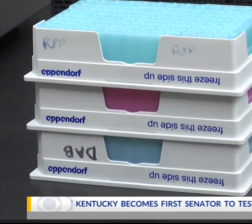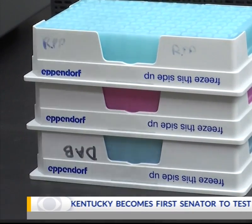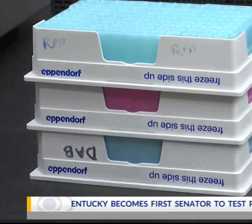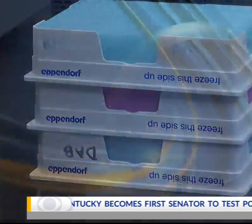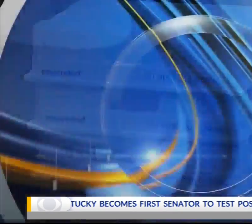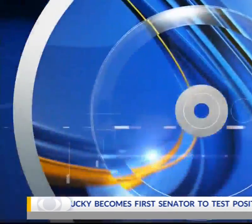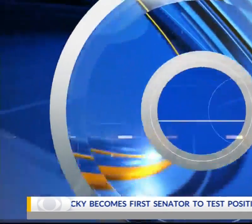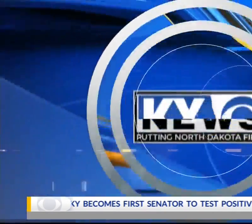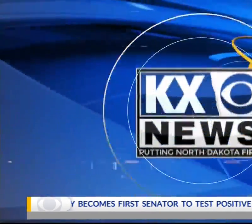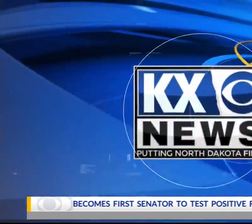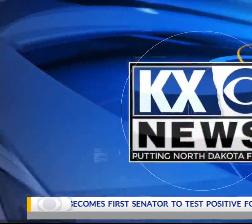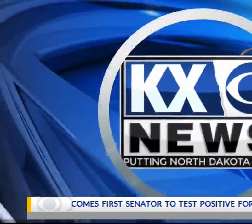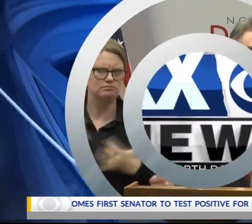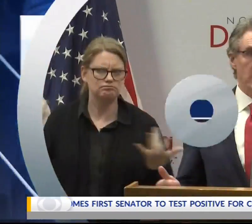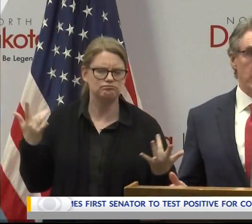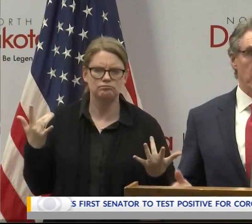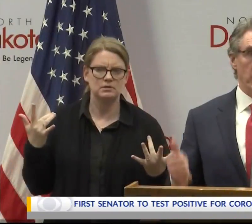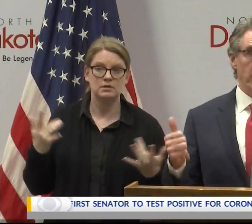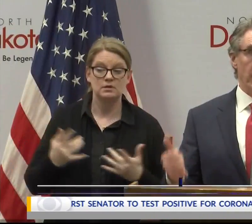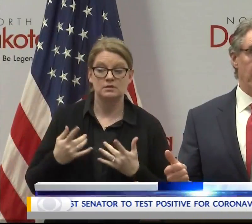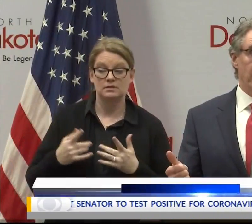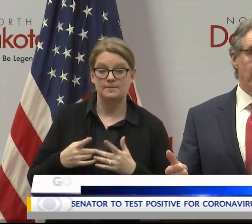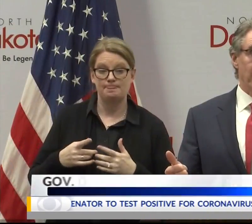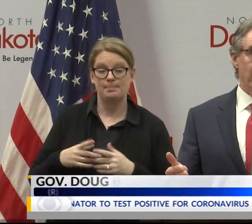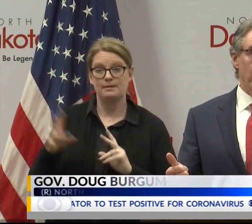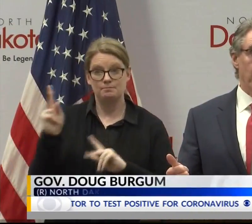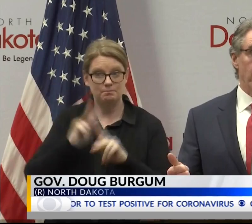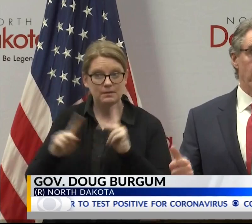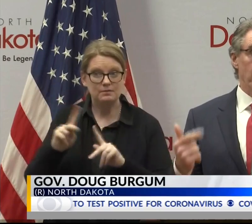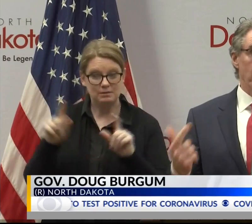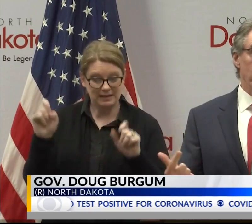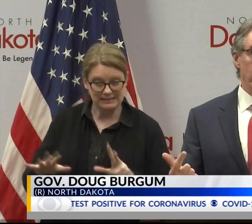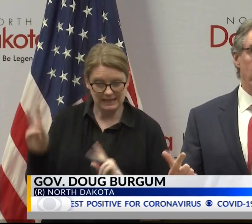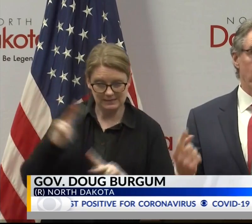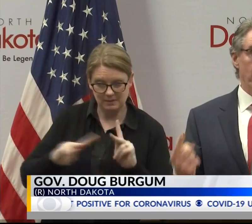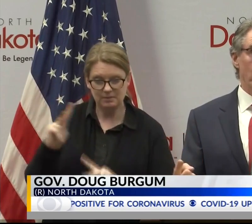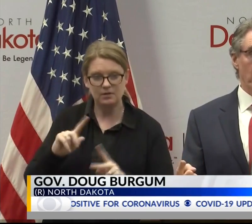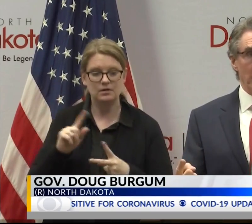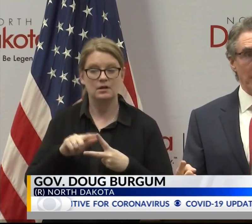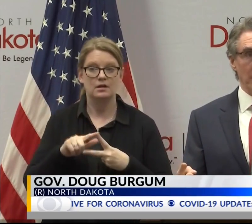REQUIREMENTS TO GET TESTED HAVE NOT CHANGED SINCE FRIDAY... (BURGUM): "WE WANT TO TEST PEOPLE THAT ARE APART OF THE